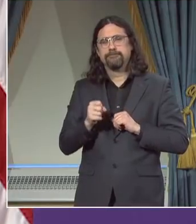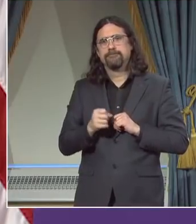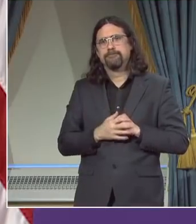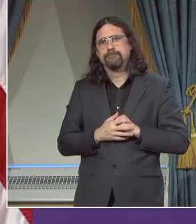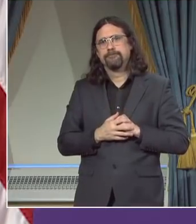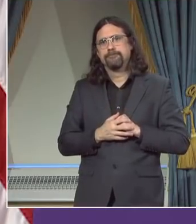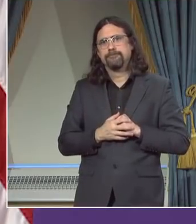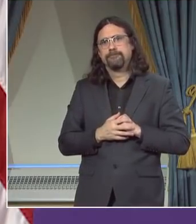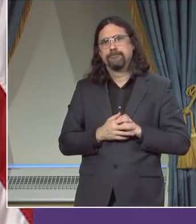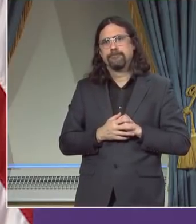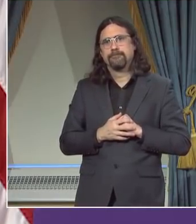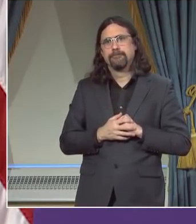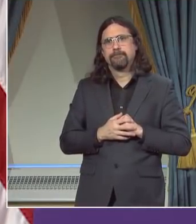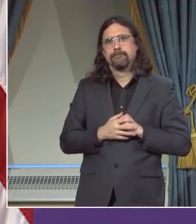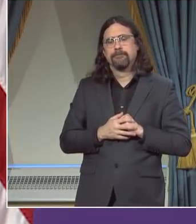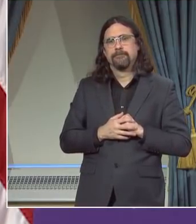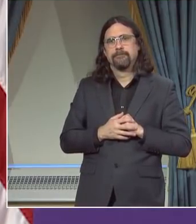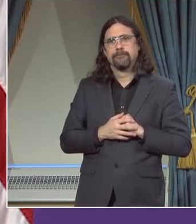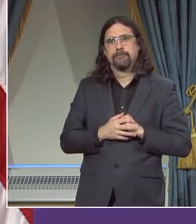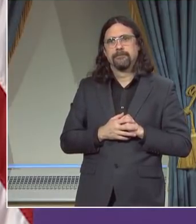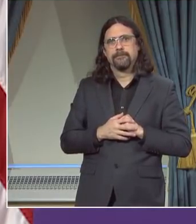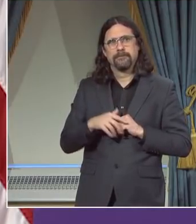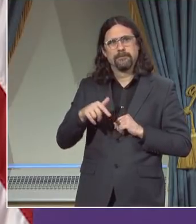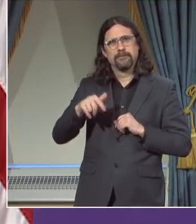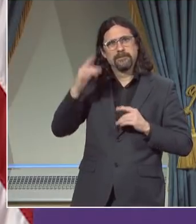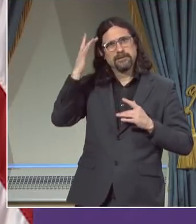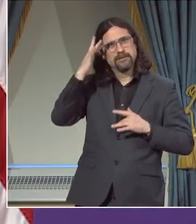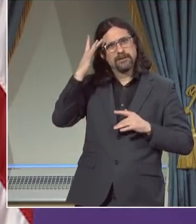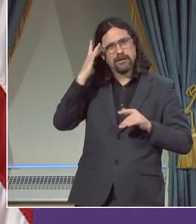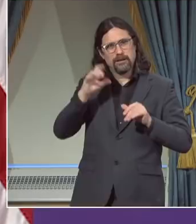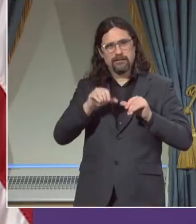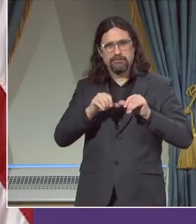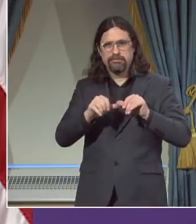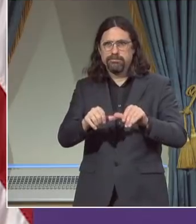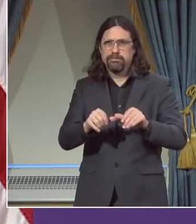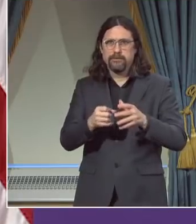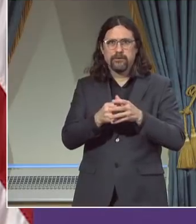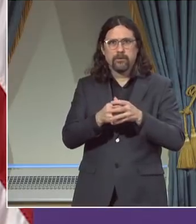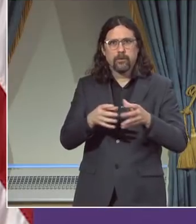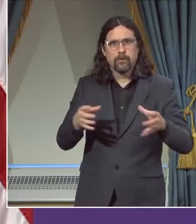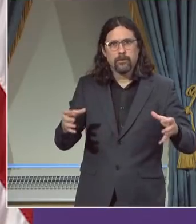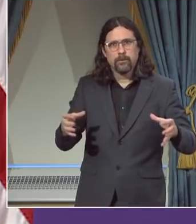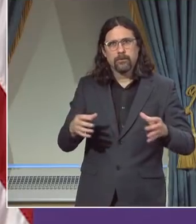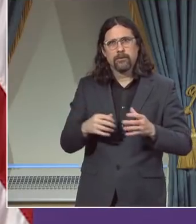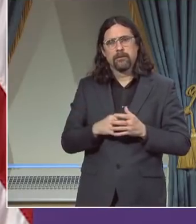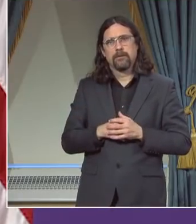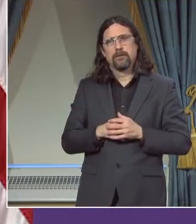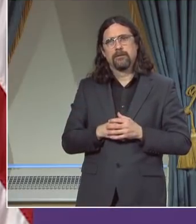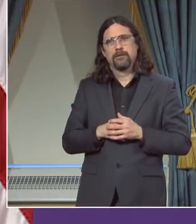TROUBLING. YES, IT IS OGRWGIN. IT'S BEEN GROWING T KEEPS GROWING.